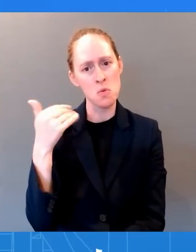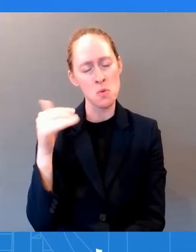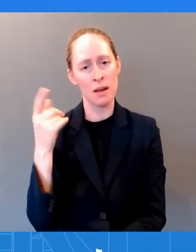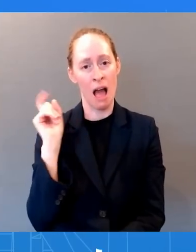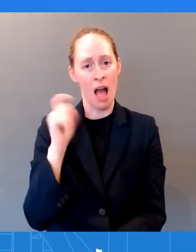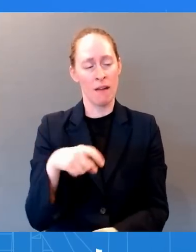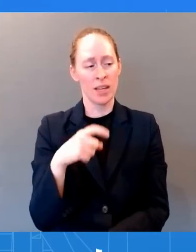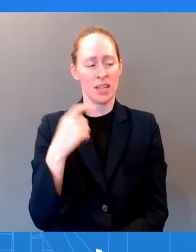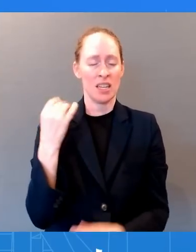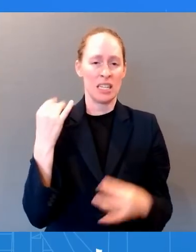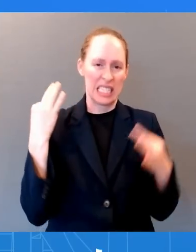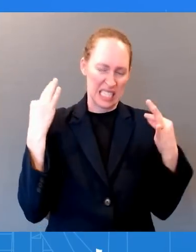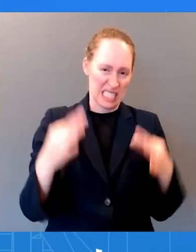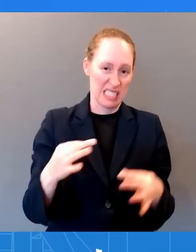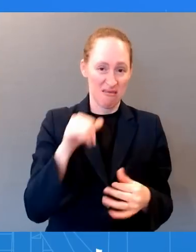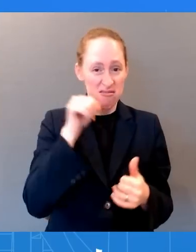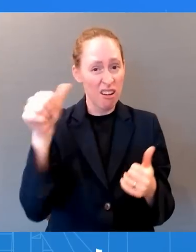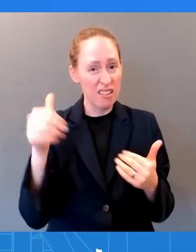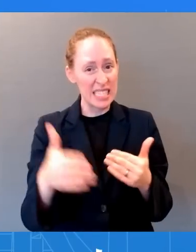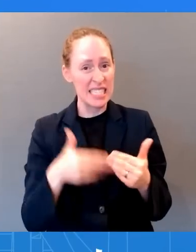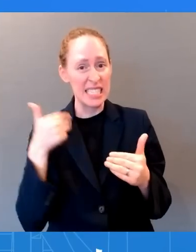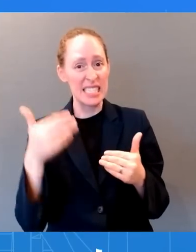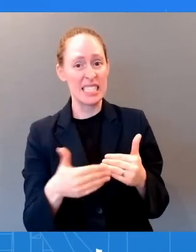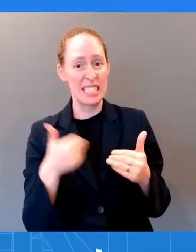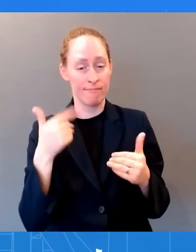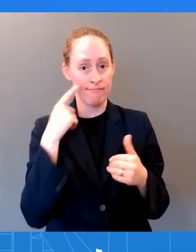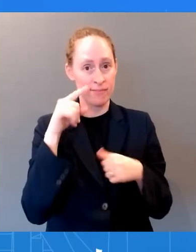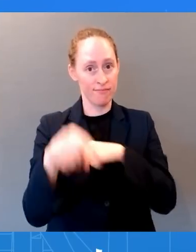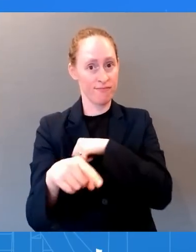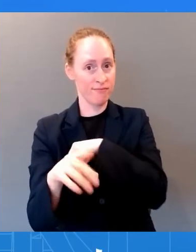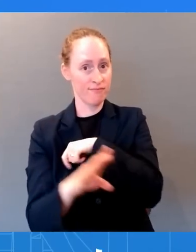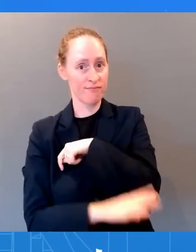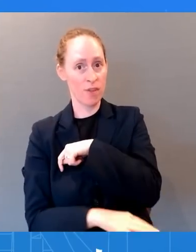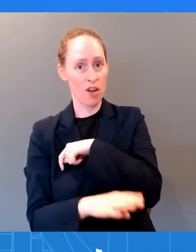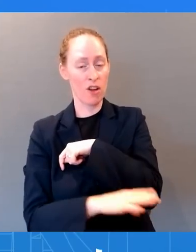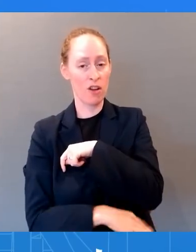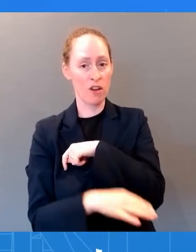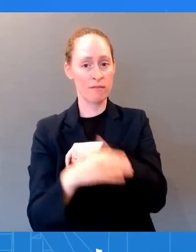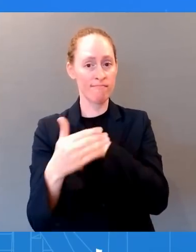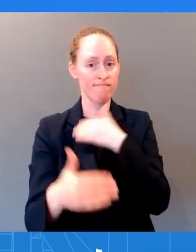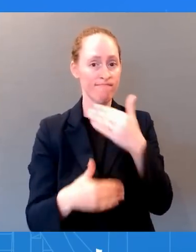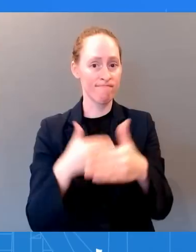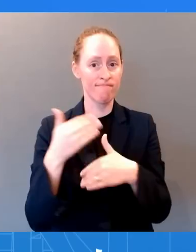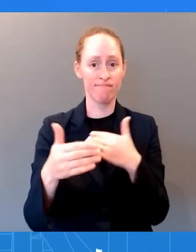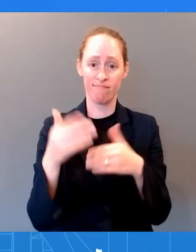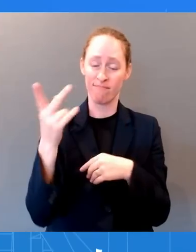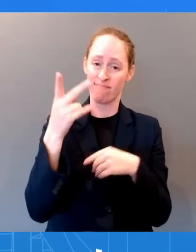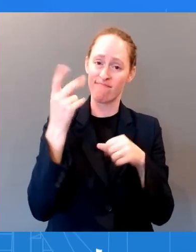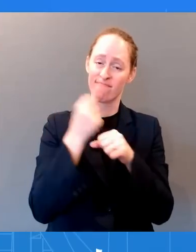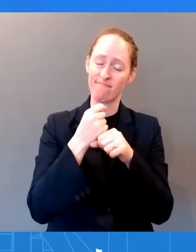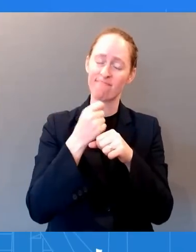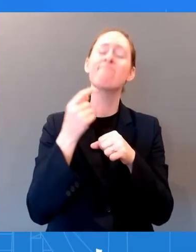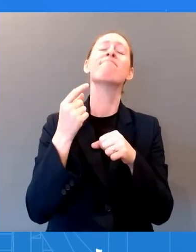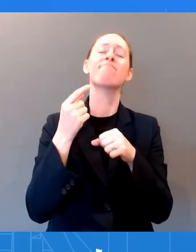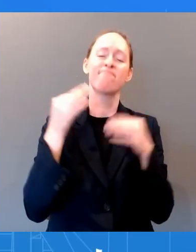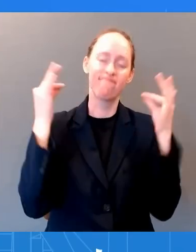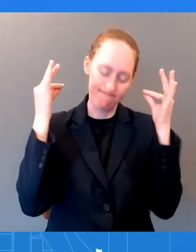once the CDC and FDA makes that decision. Go ahead. Go ahead. The Press: Thanks. I wanted to drill down on the degree